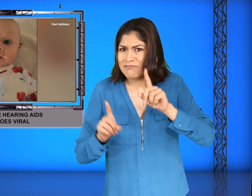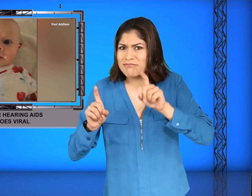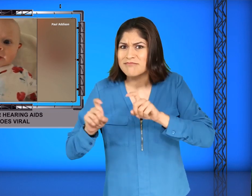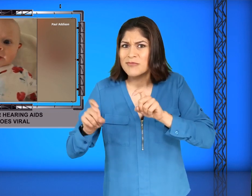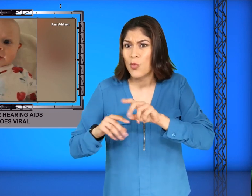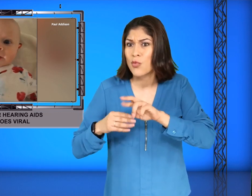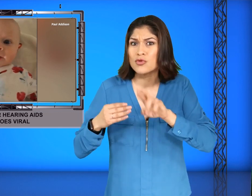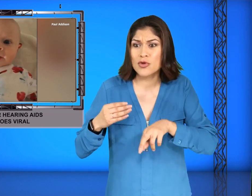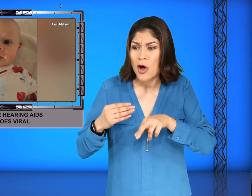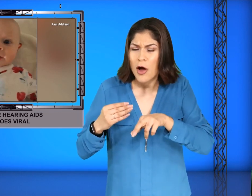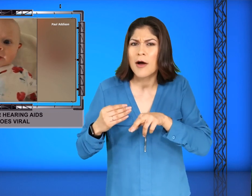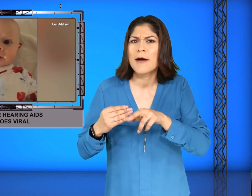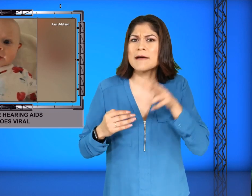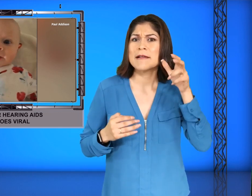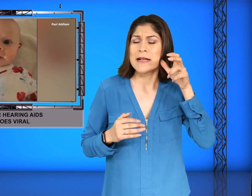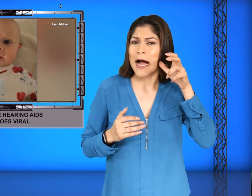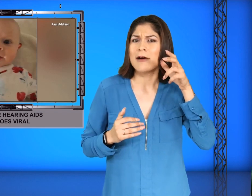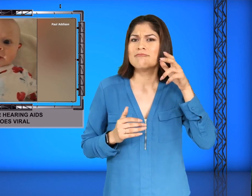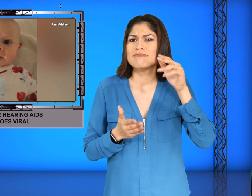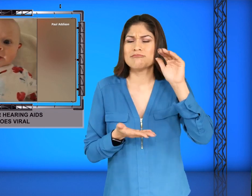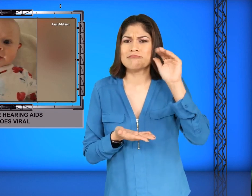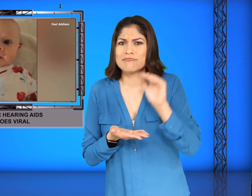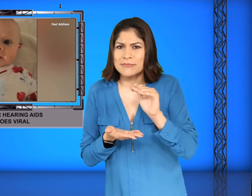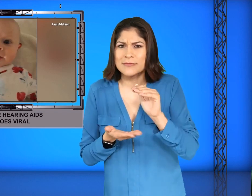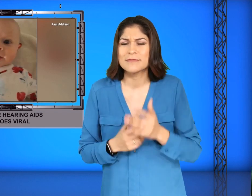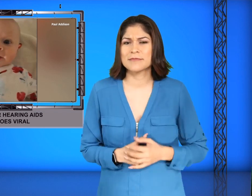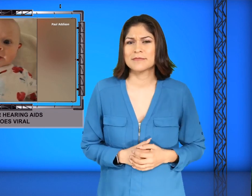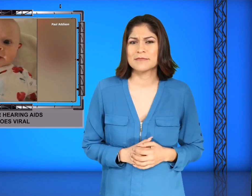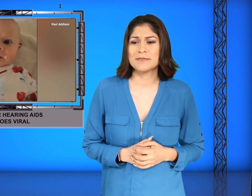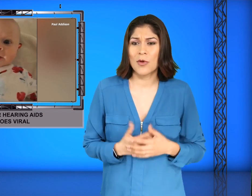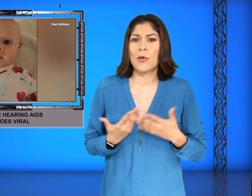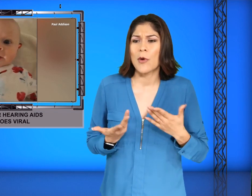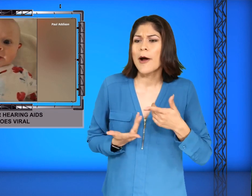hearing difficulties during her newborn hearing test.